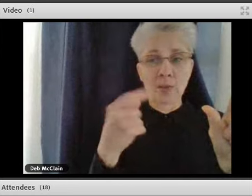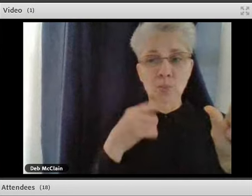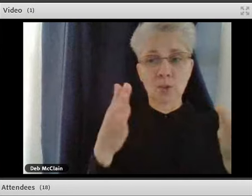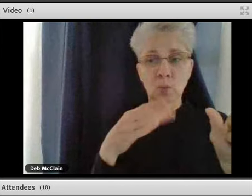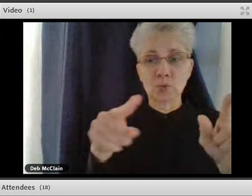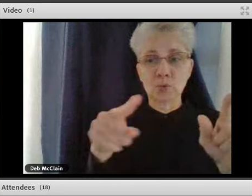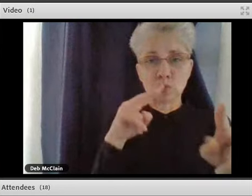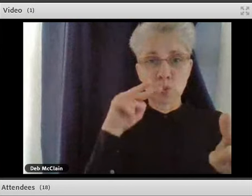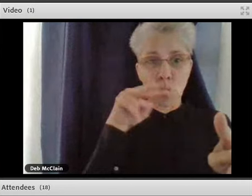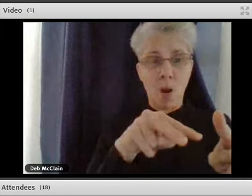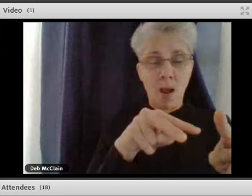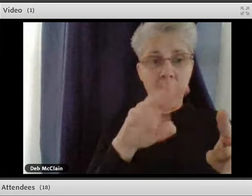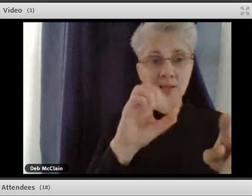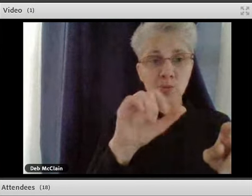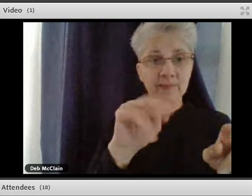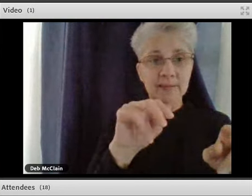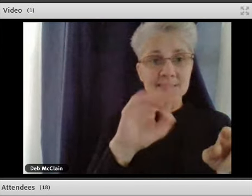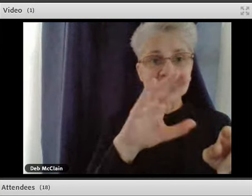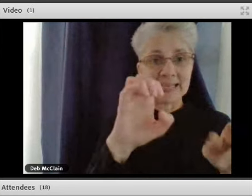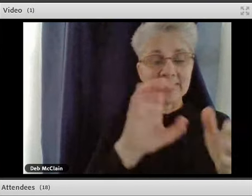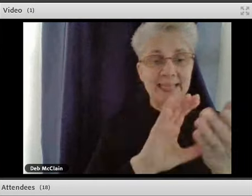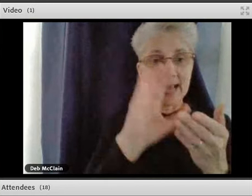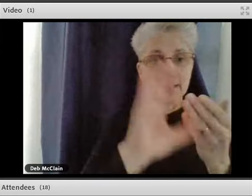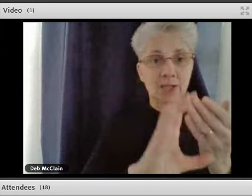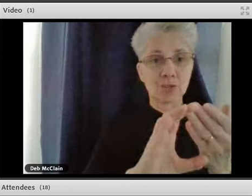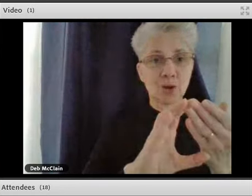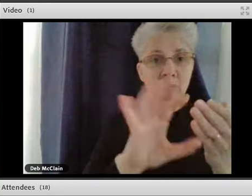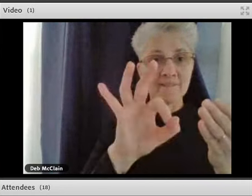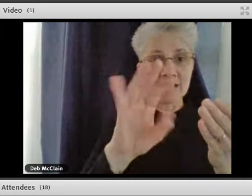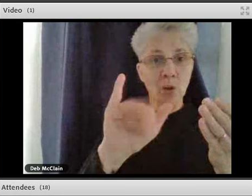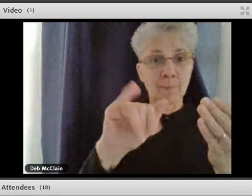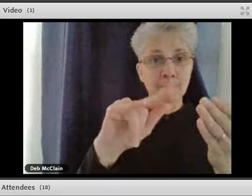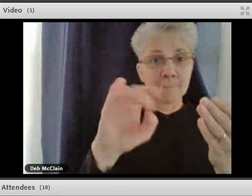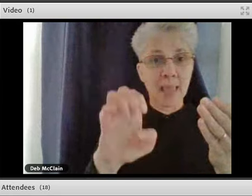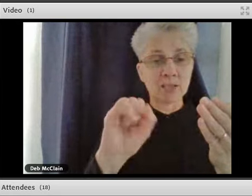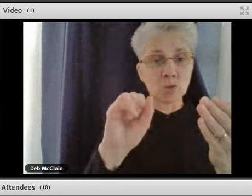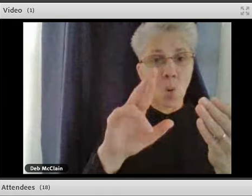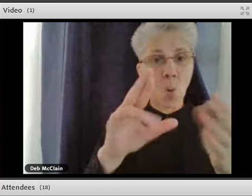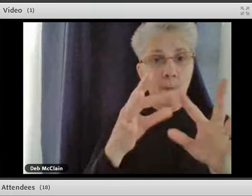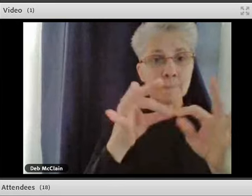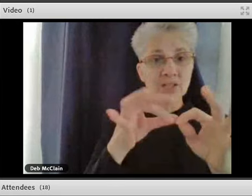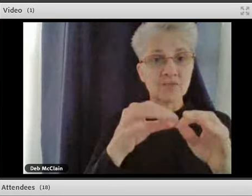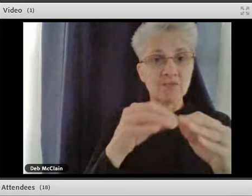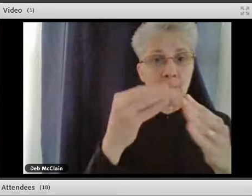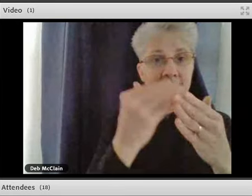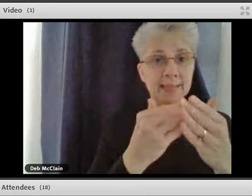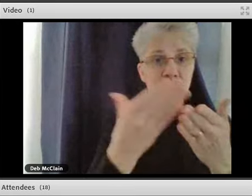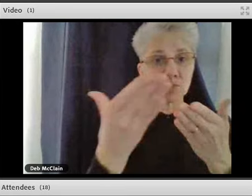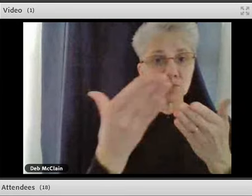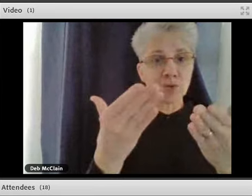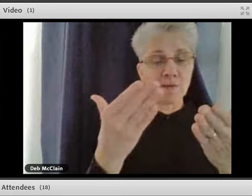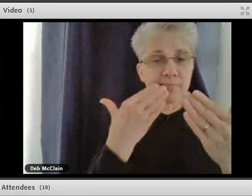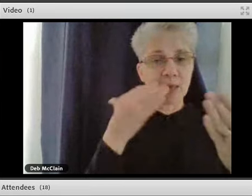Thank you, Stephanie, for an informative webinar. As always, we encourage you to keep an eye on the SWFLN CE calendar,